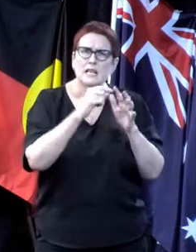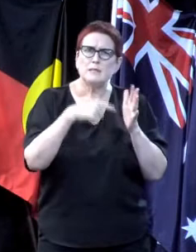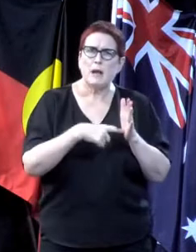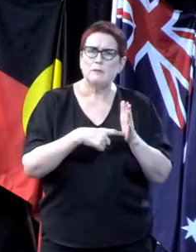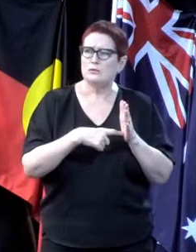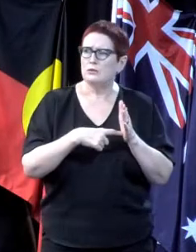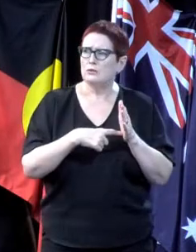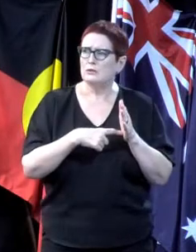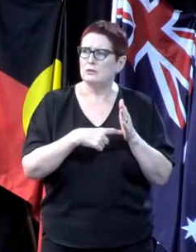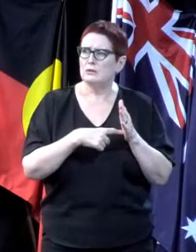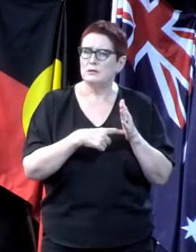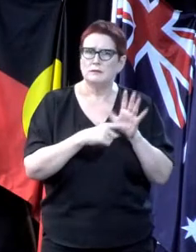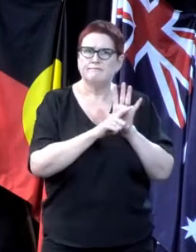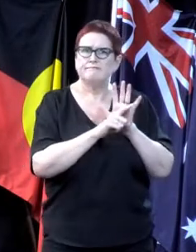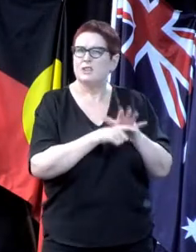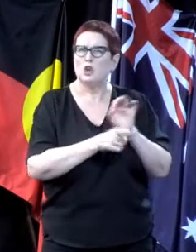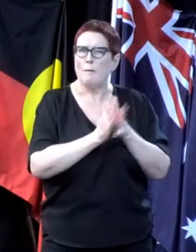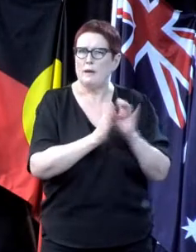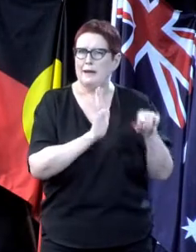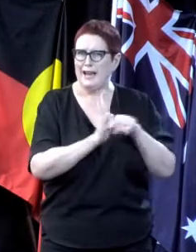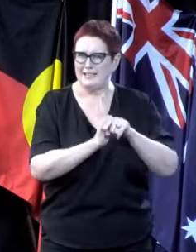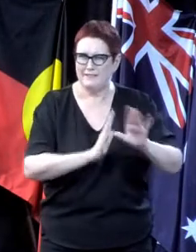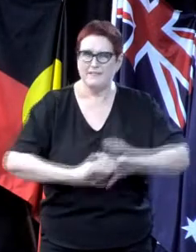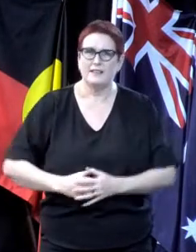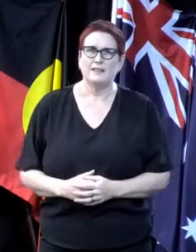I don't mean that in a bad sense - requirements for training